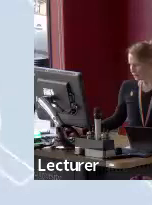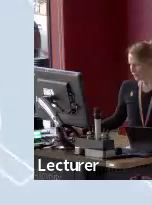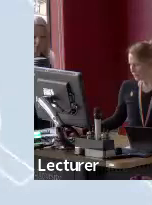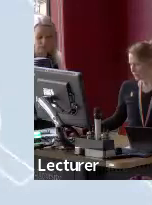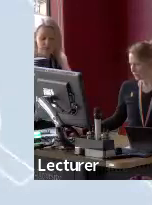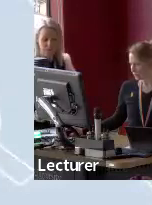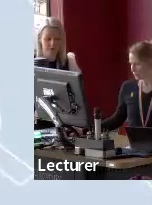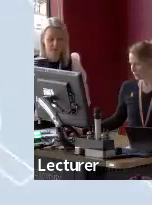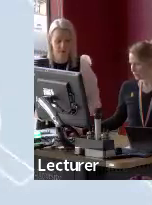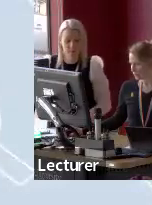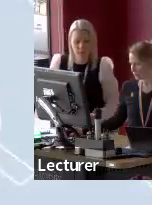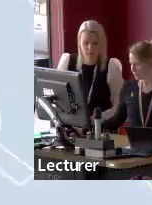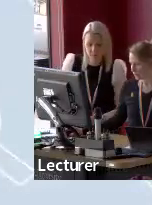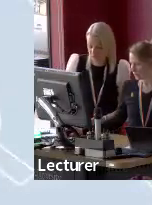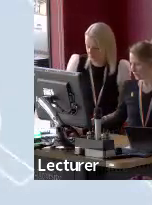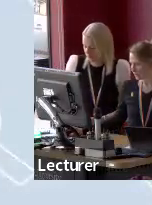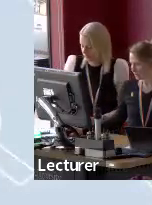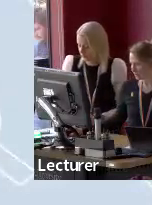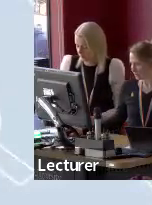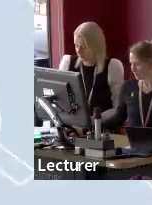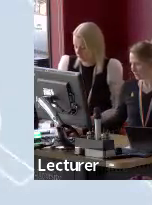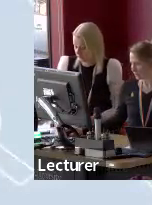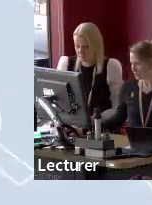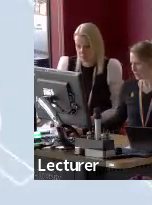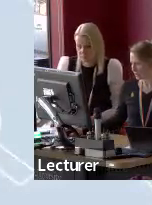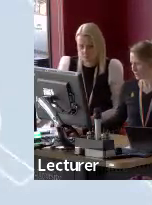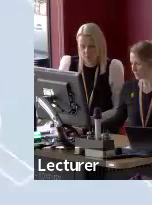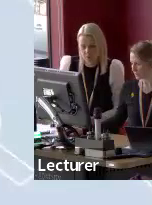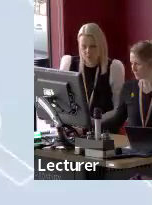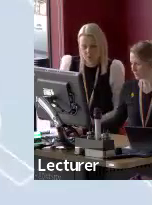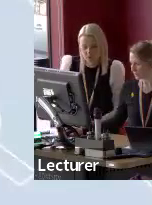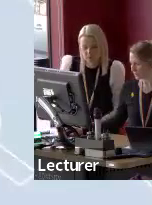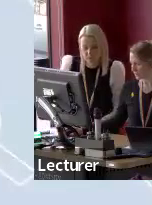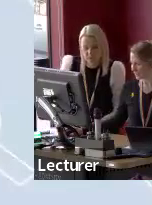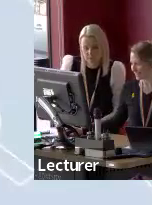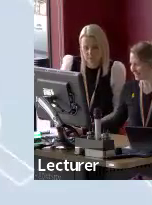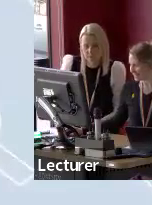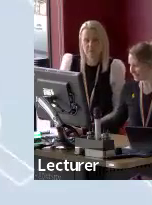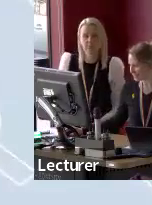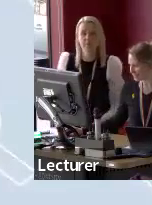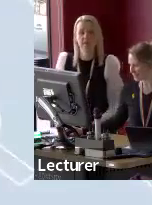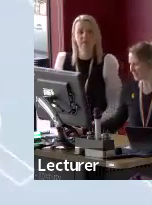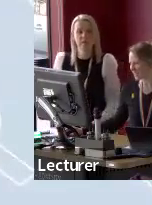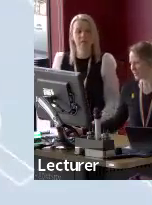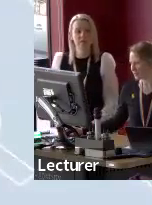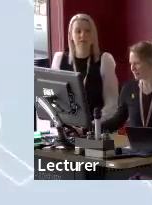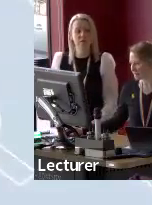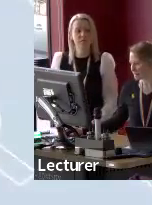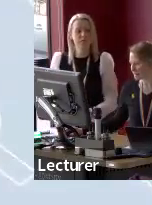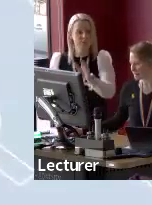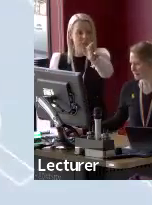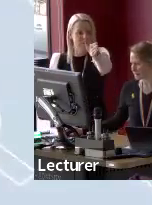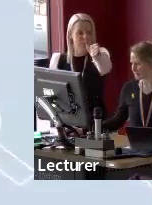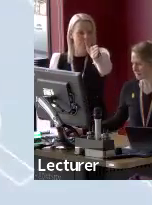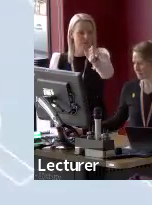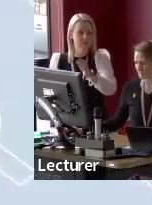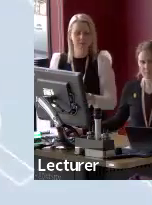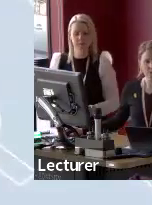questions for Fiona. I will make sure of got. Any questions in the room yet? Over here I’ve